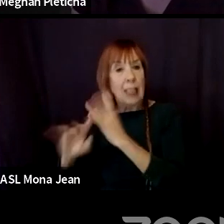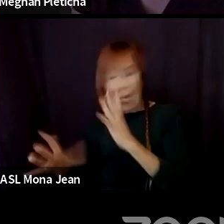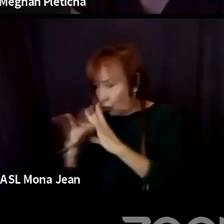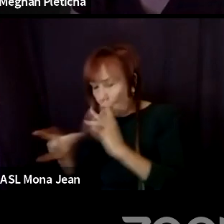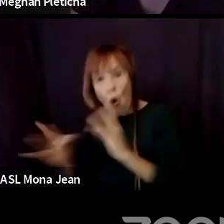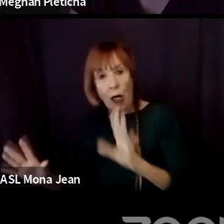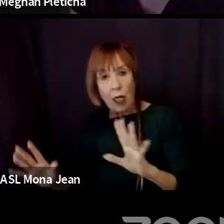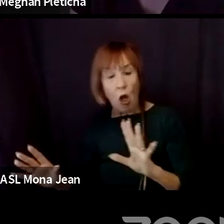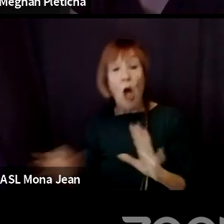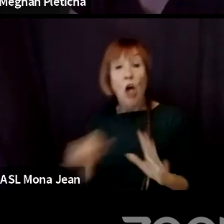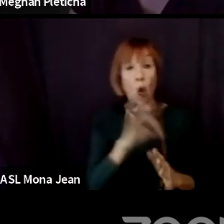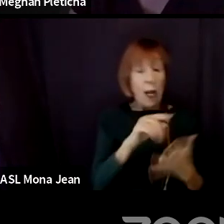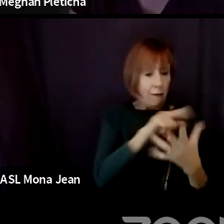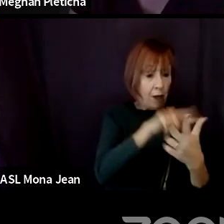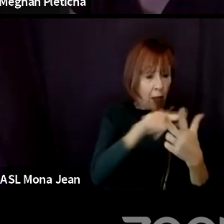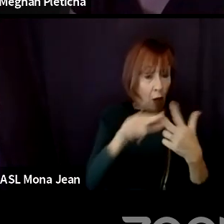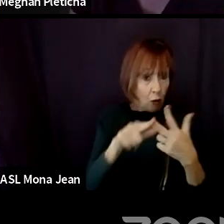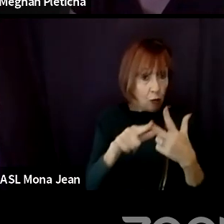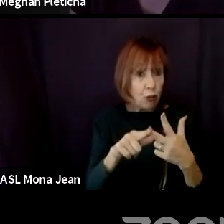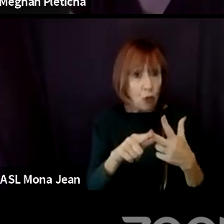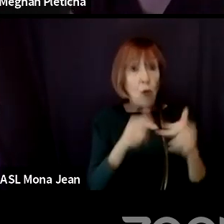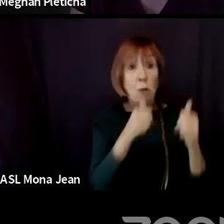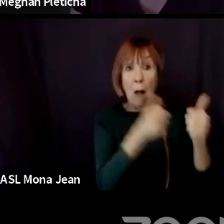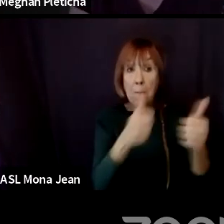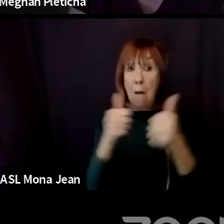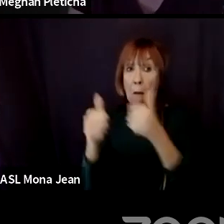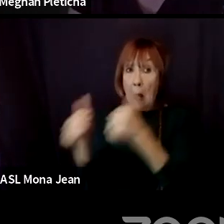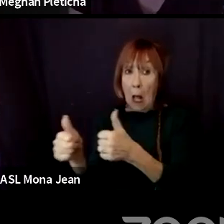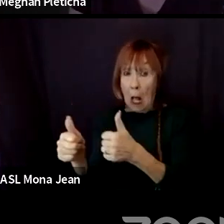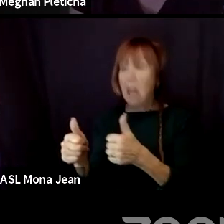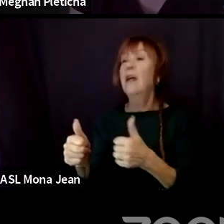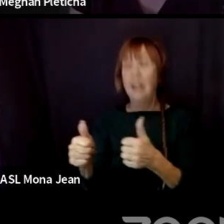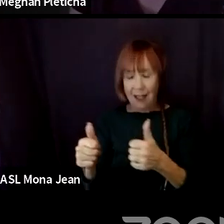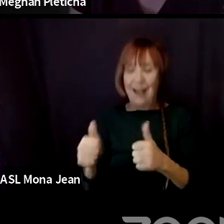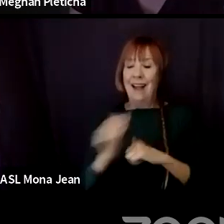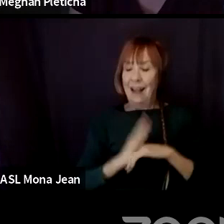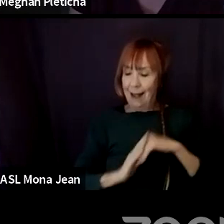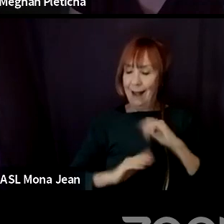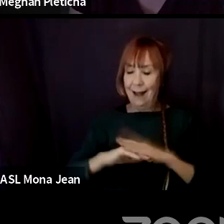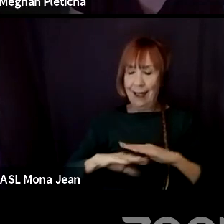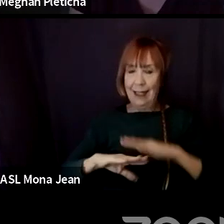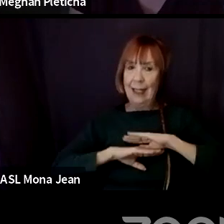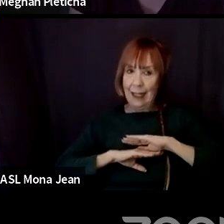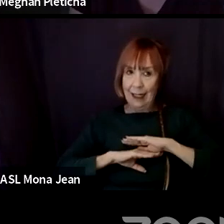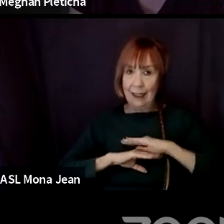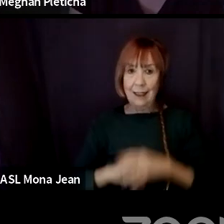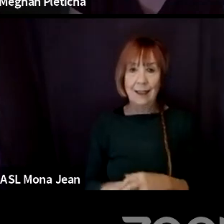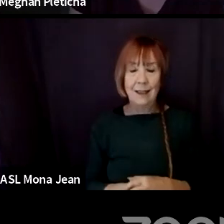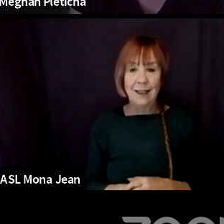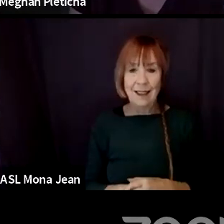with anybody created after those people. Do you run it through some other people? Oh, yes. And then save those,